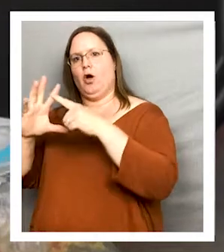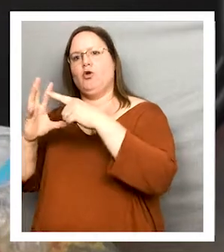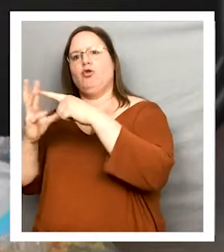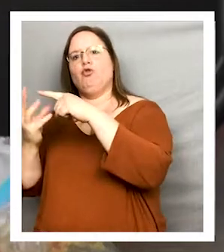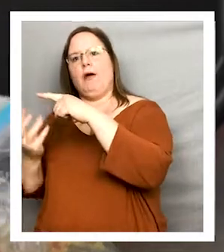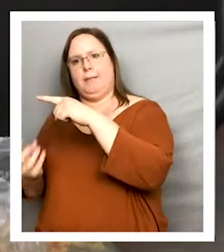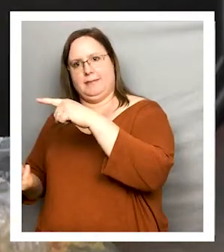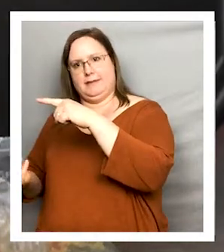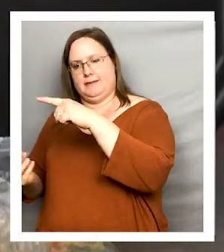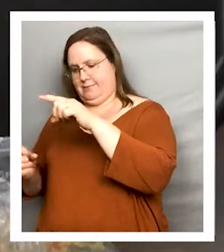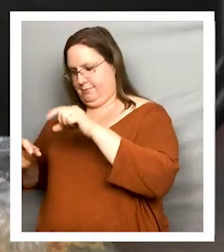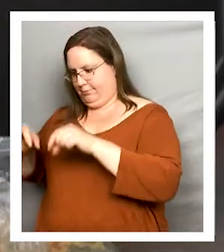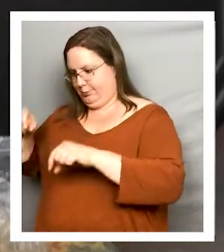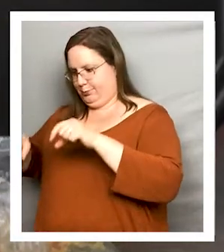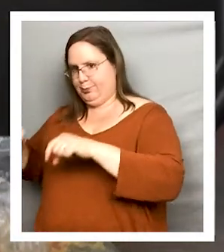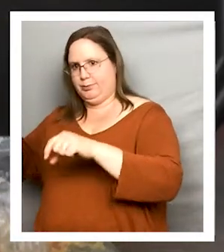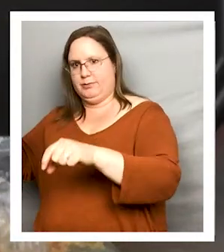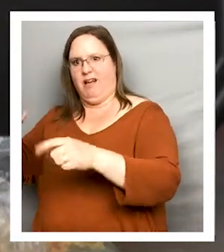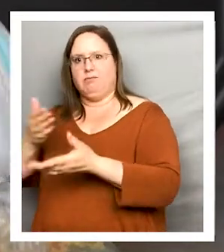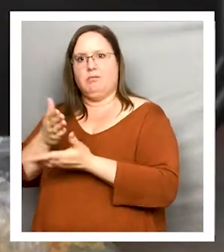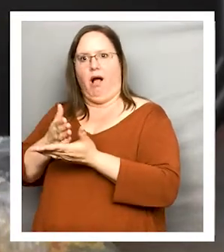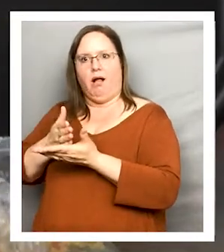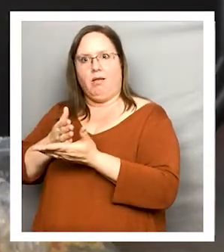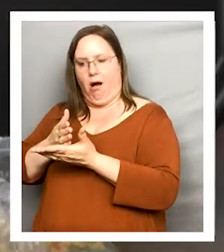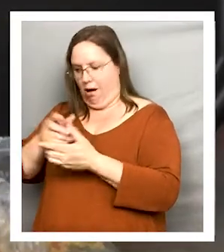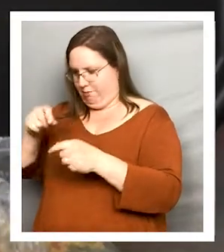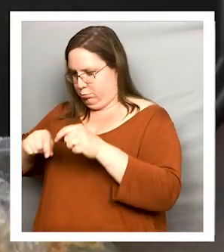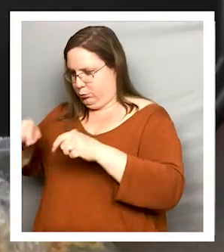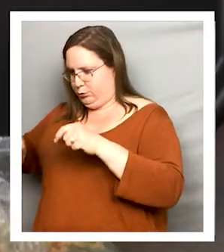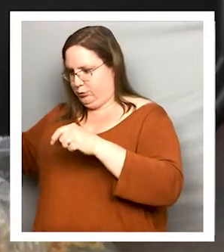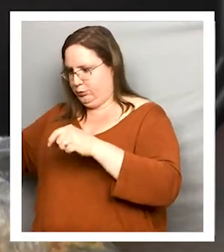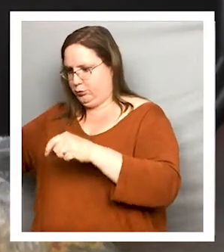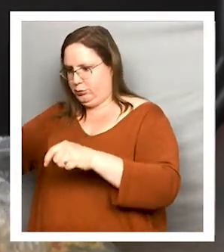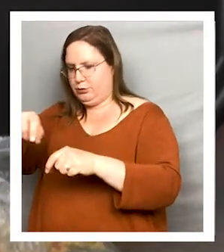his mouth so moon rocks and then i wonder if you